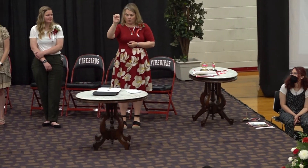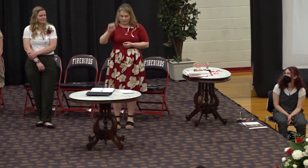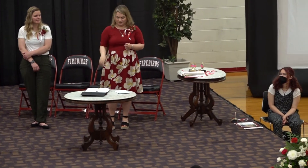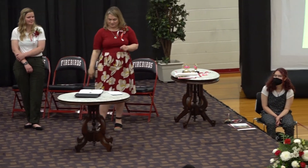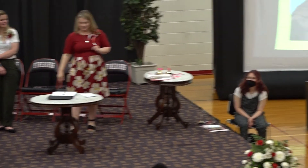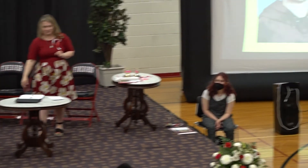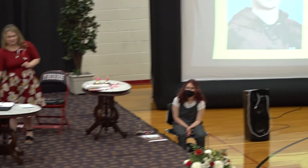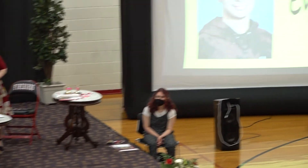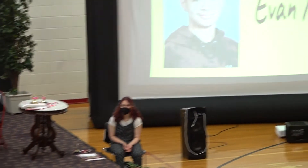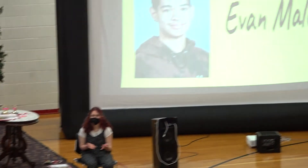Evan Malone.